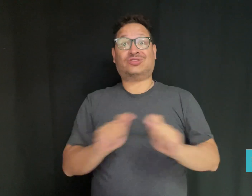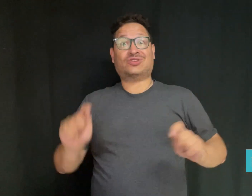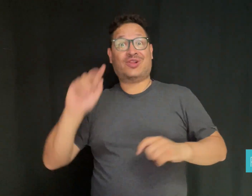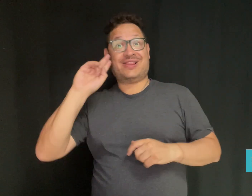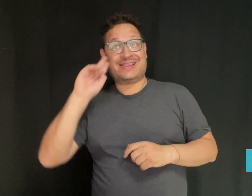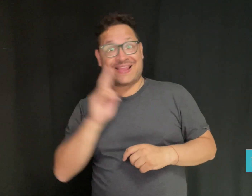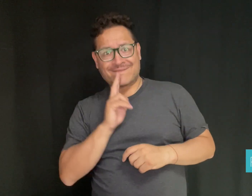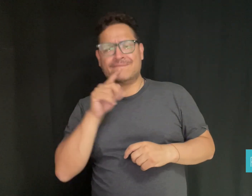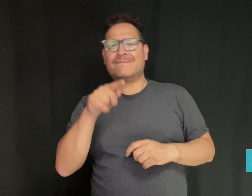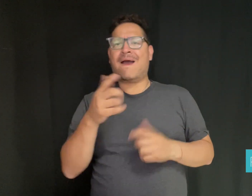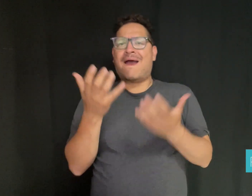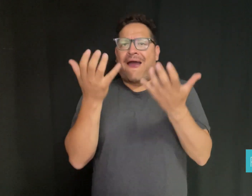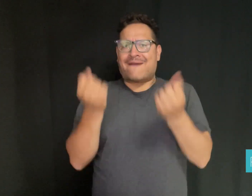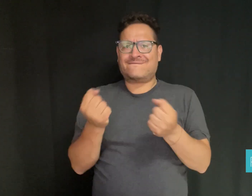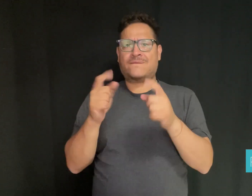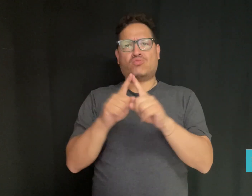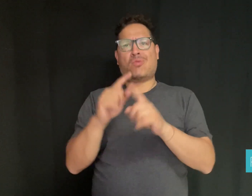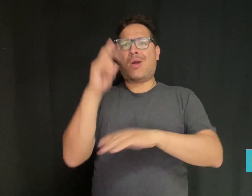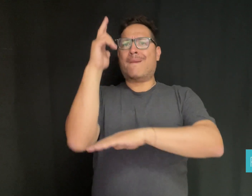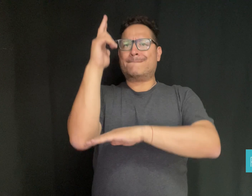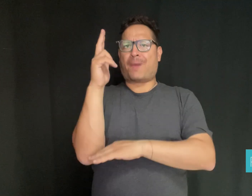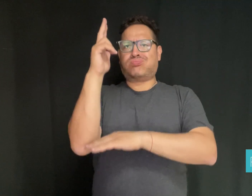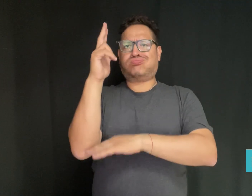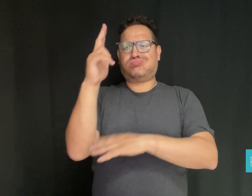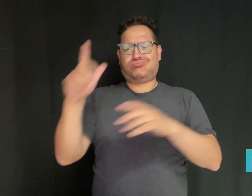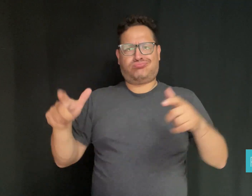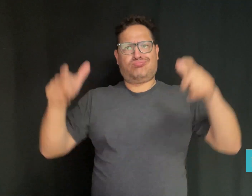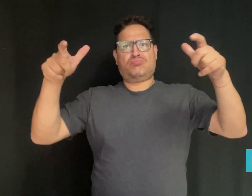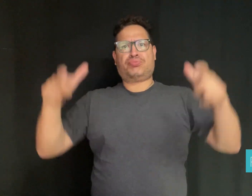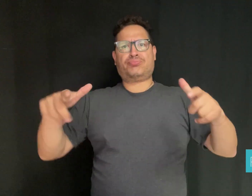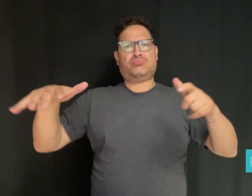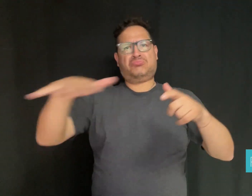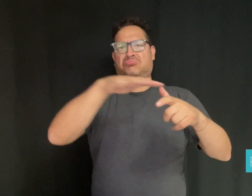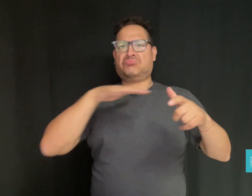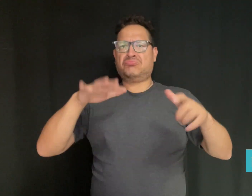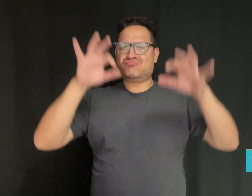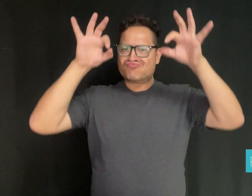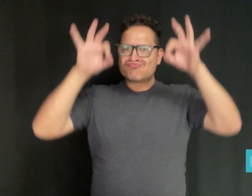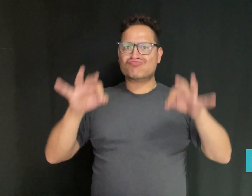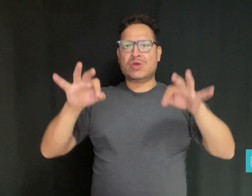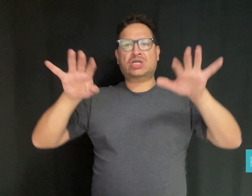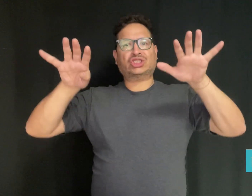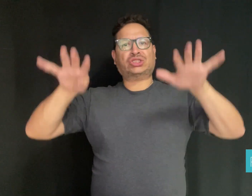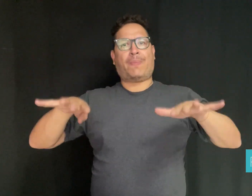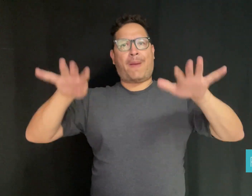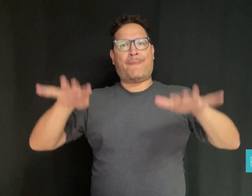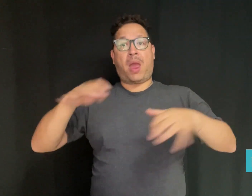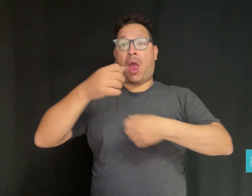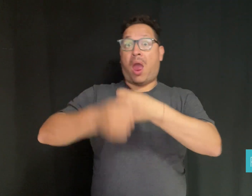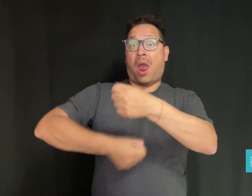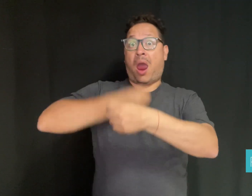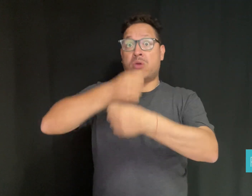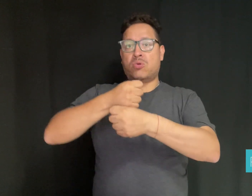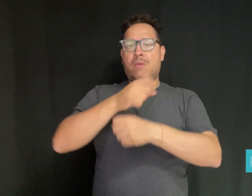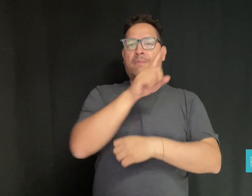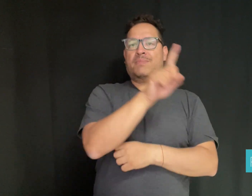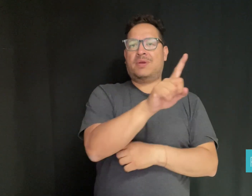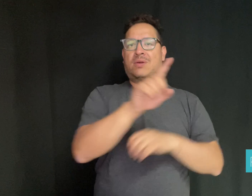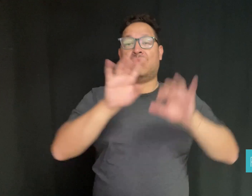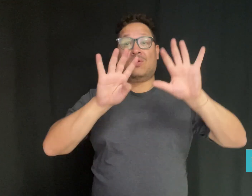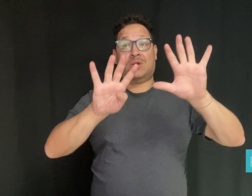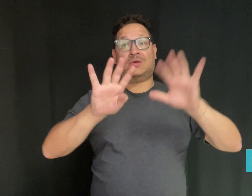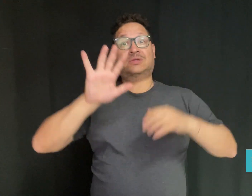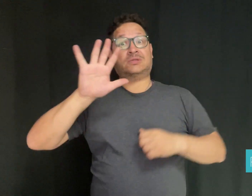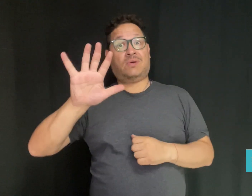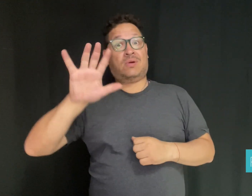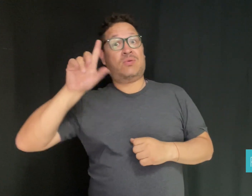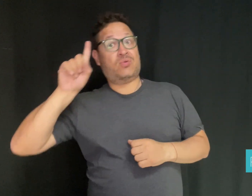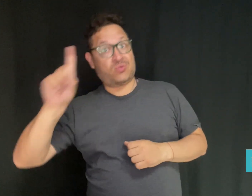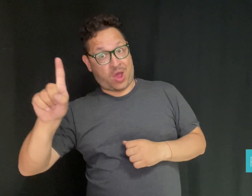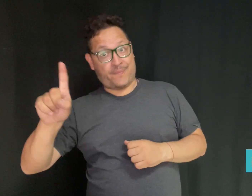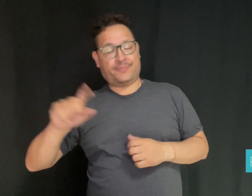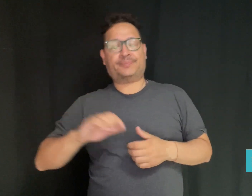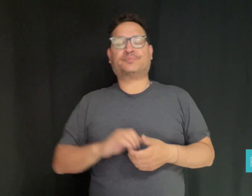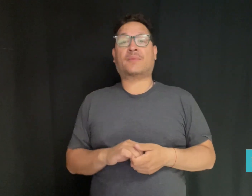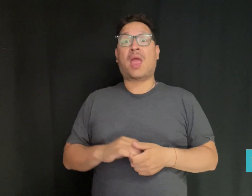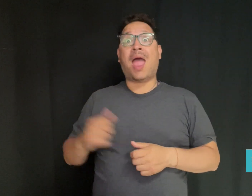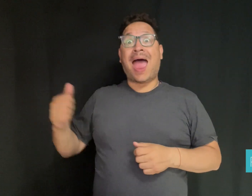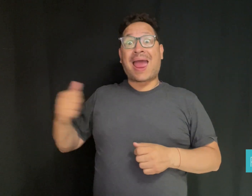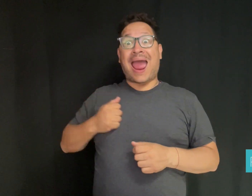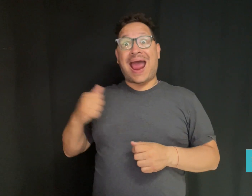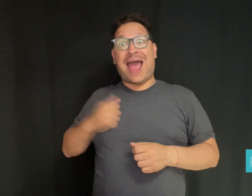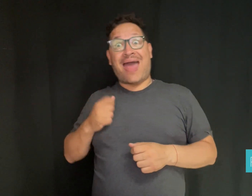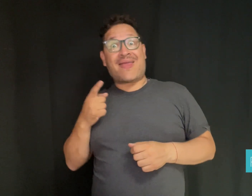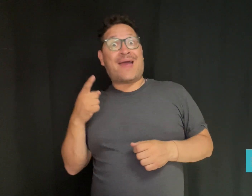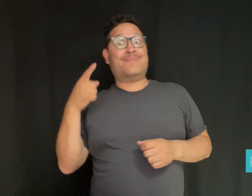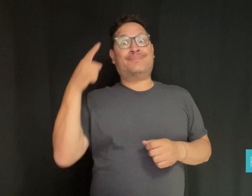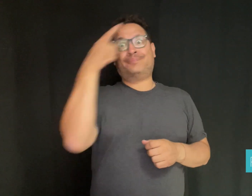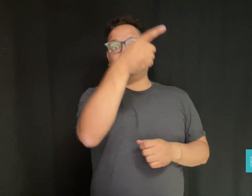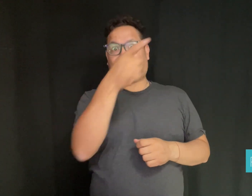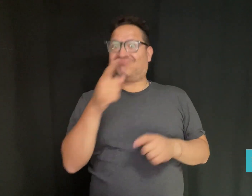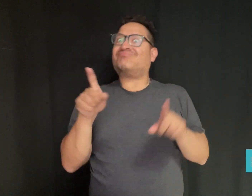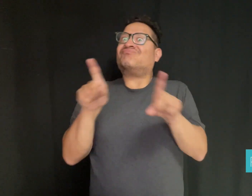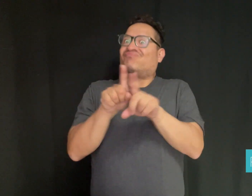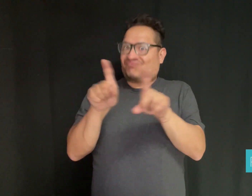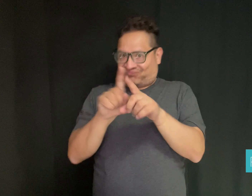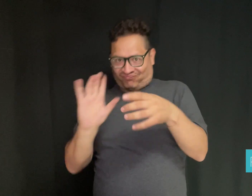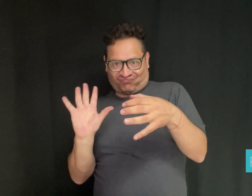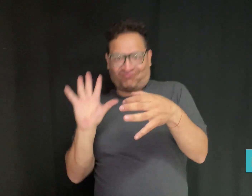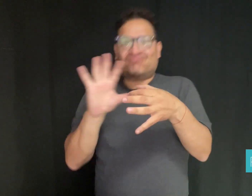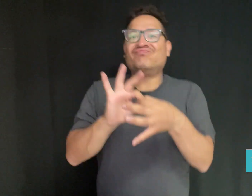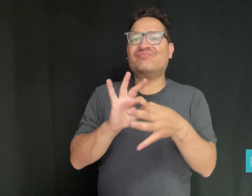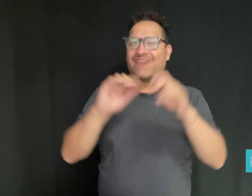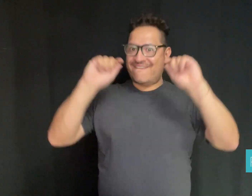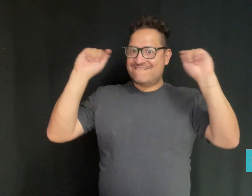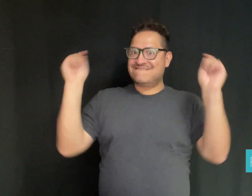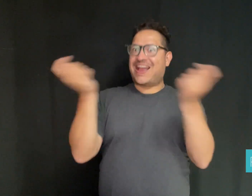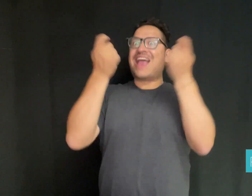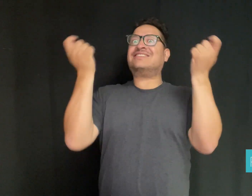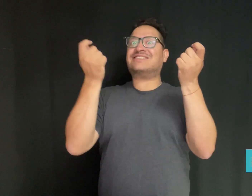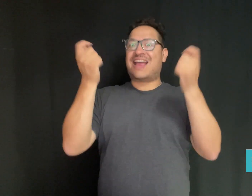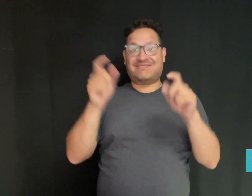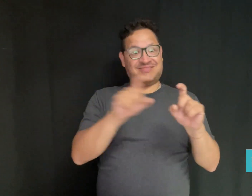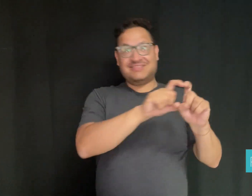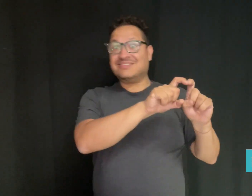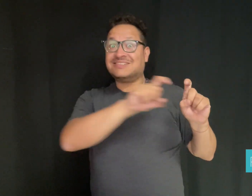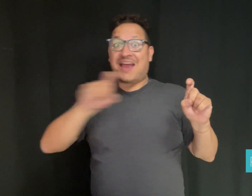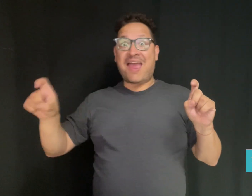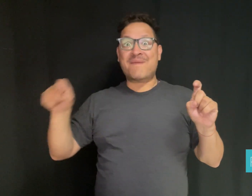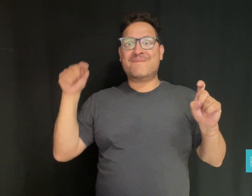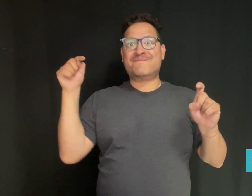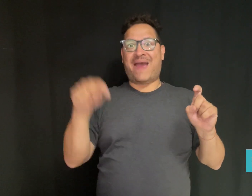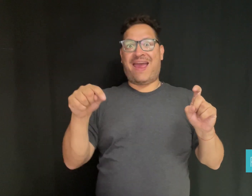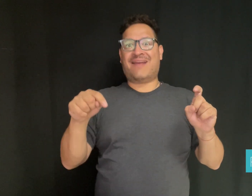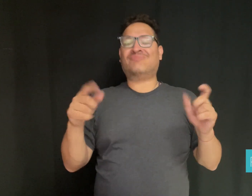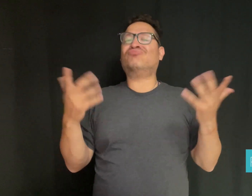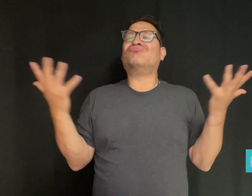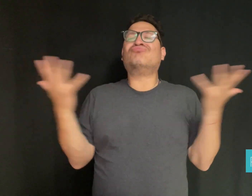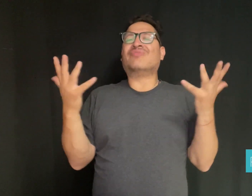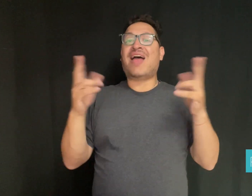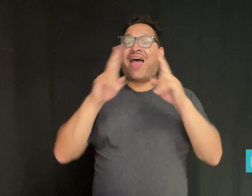Arturo Montes, who is a storyteller, made up some stories